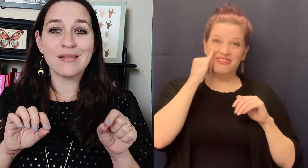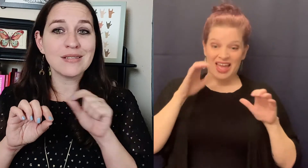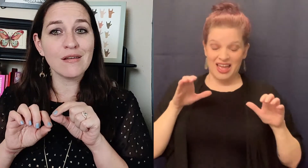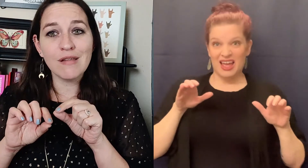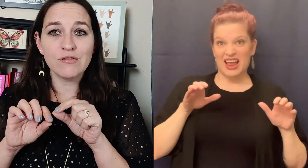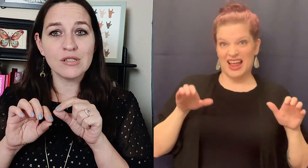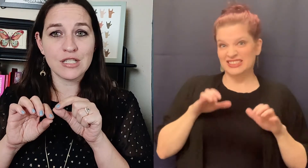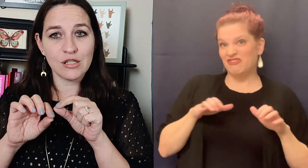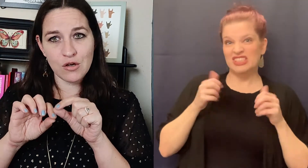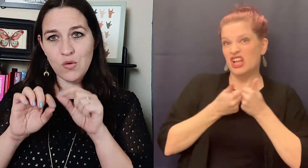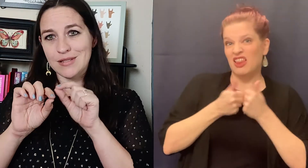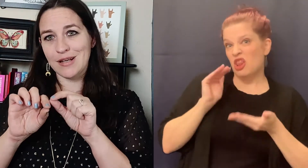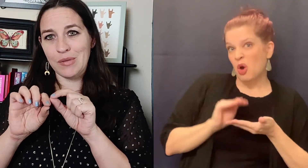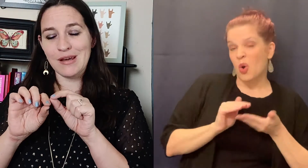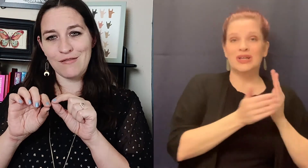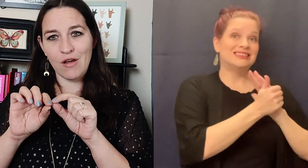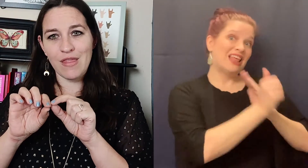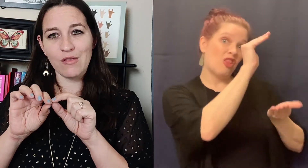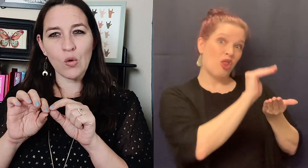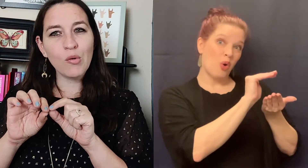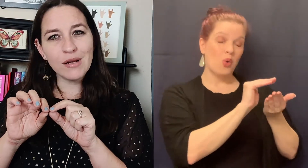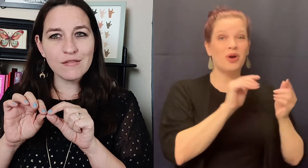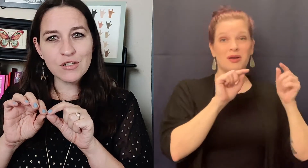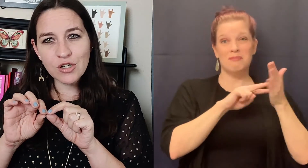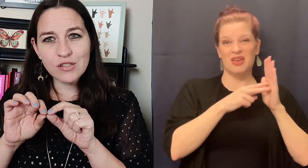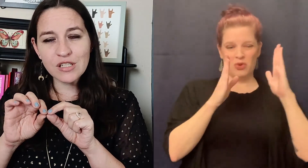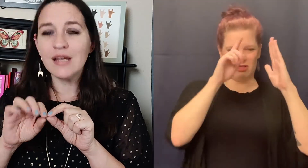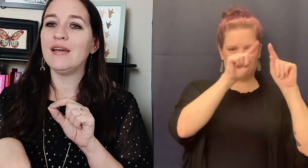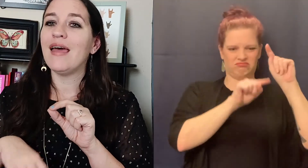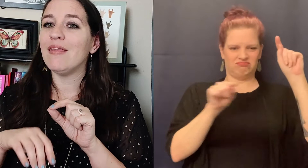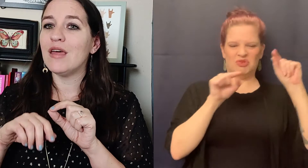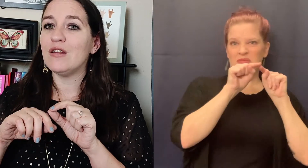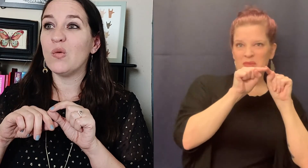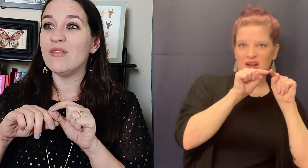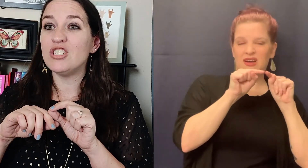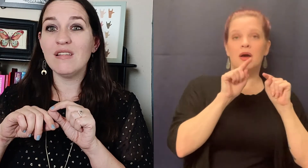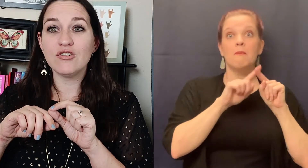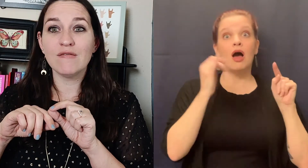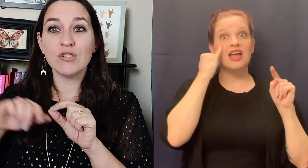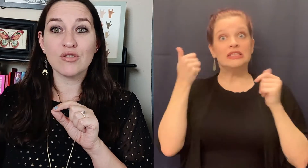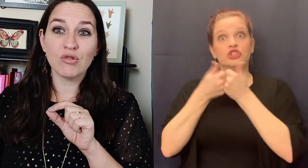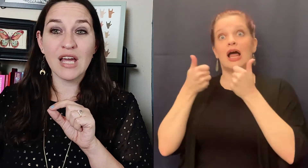and the skill level is low, it's going to be on that lower point of the chart. And then when the challenge level is really high, but